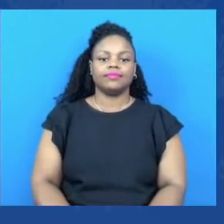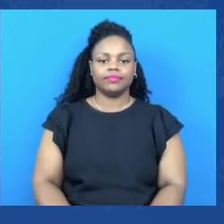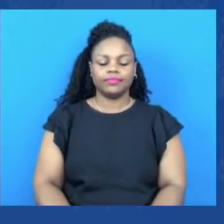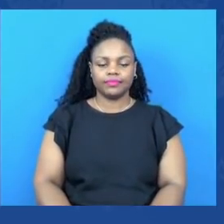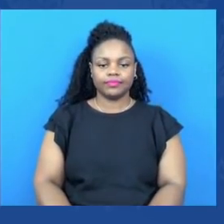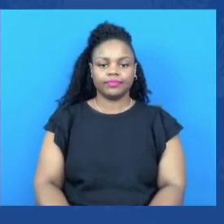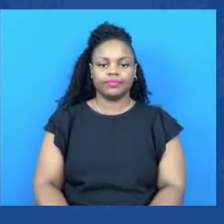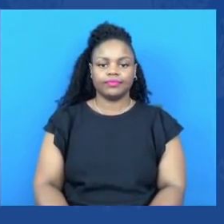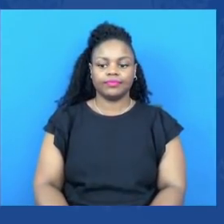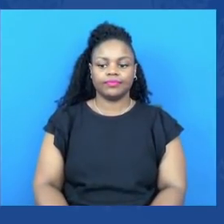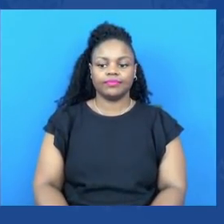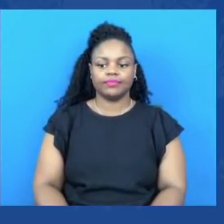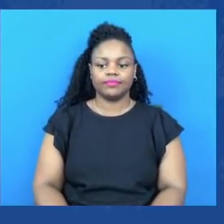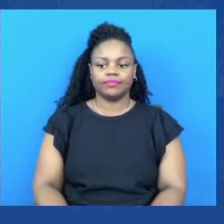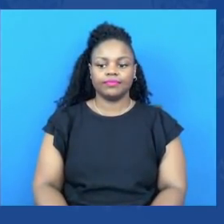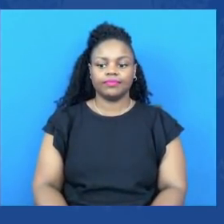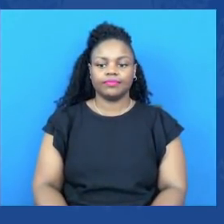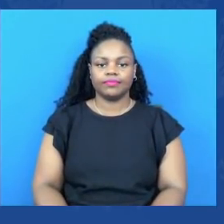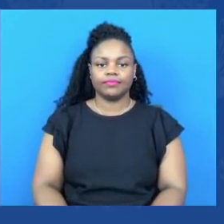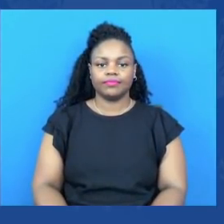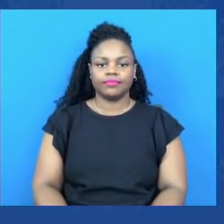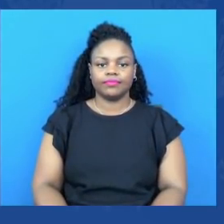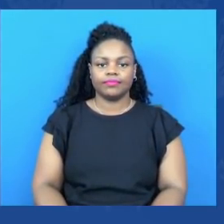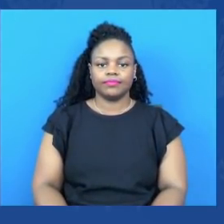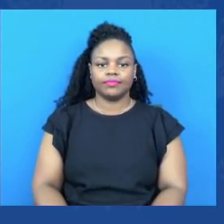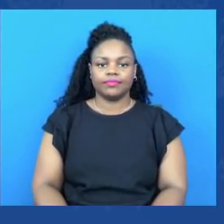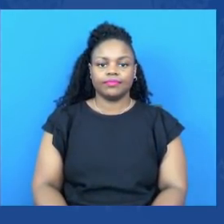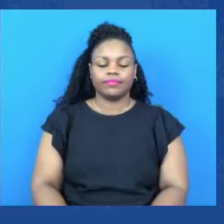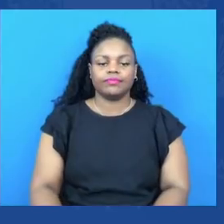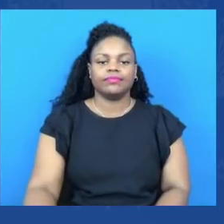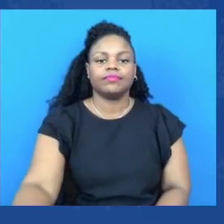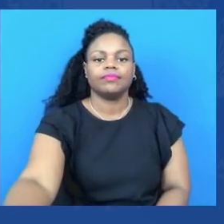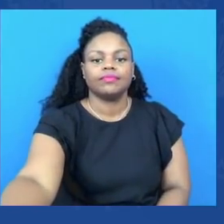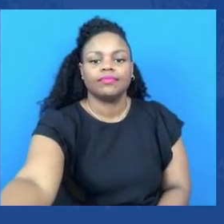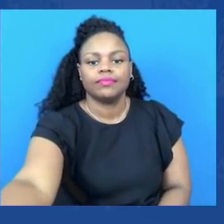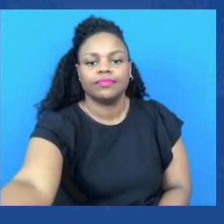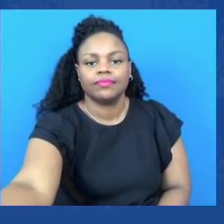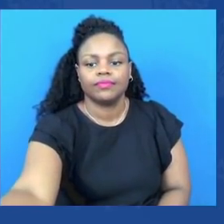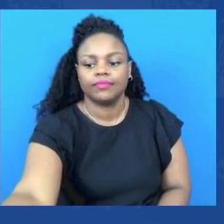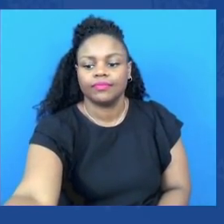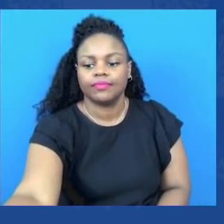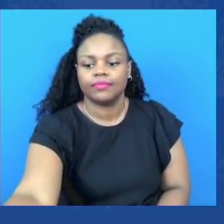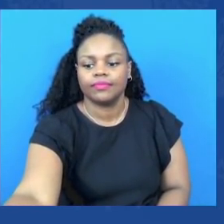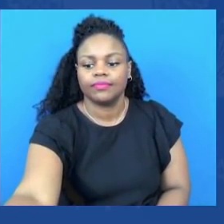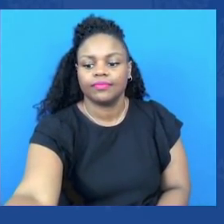The President: Good afternoon. Before I begin, let me say a few words about the pandemic --